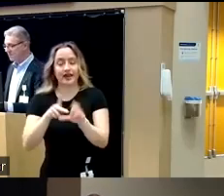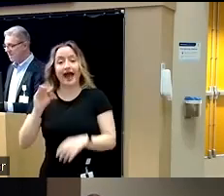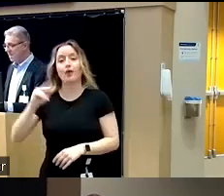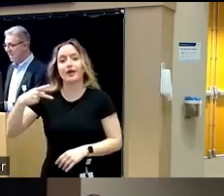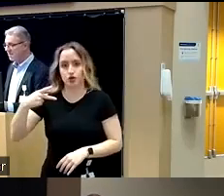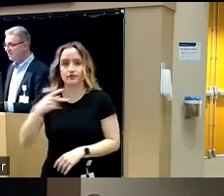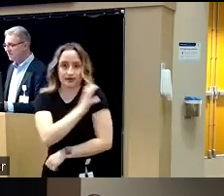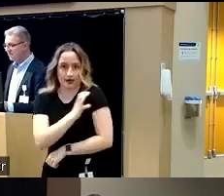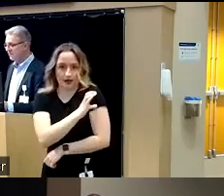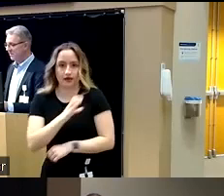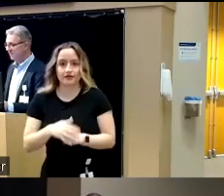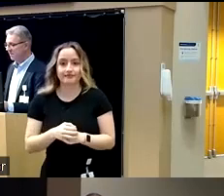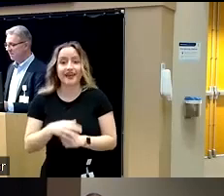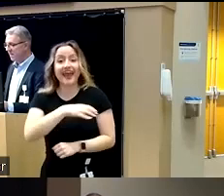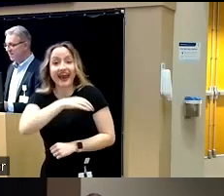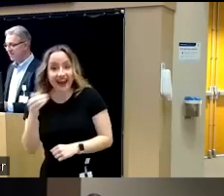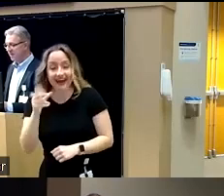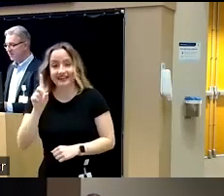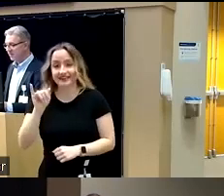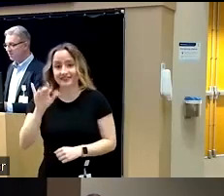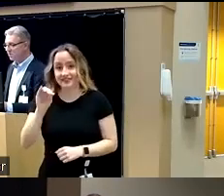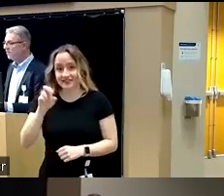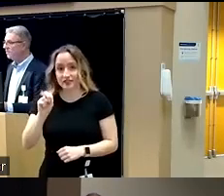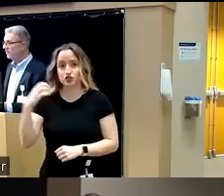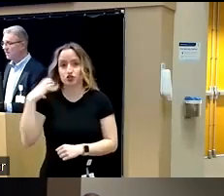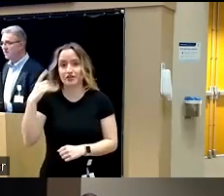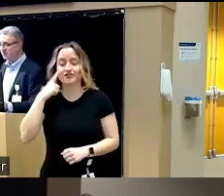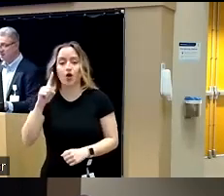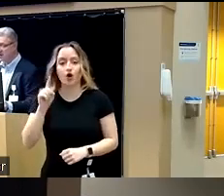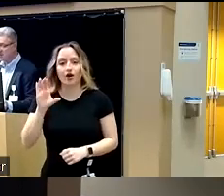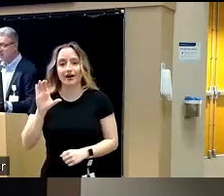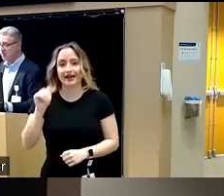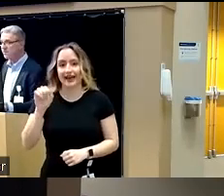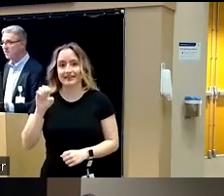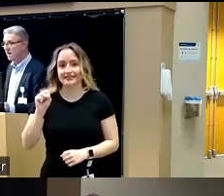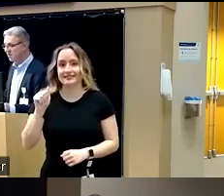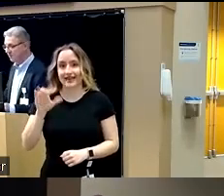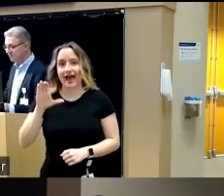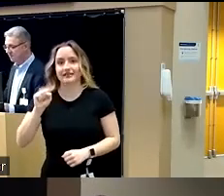and the division chief of case acts at the University of Rochester Department of psychiatry